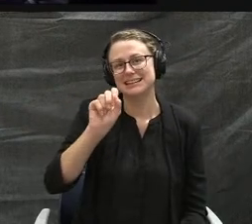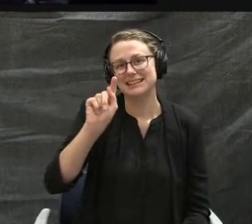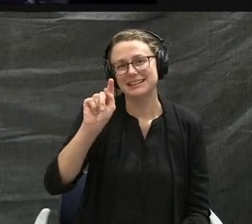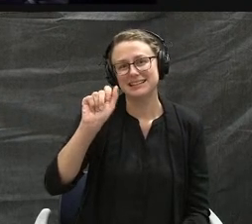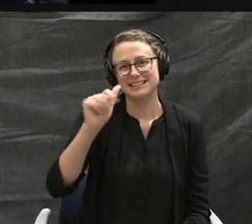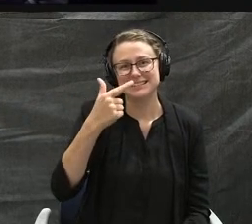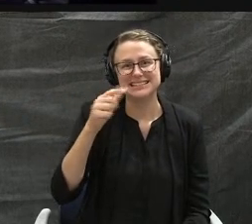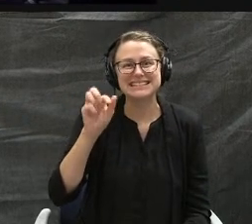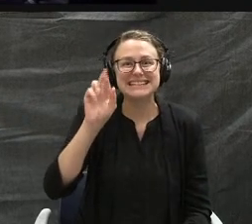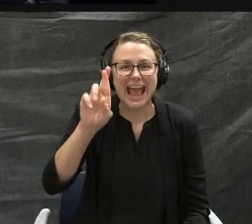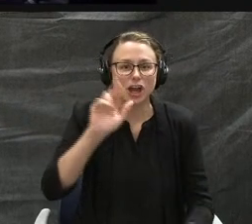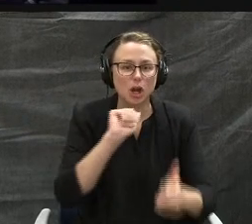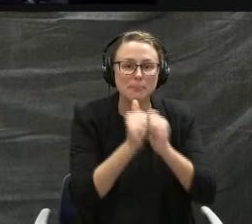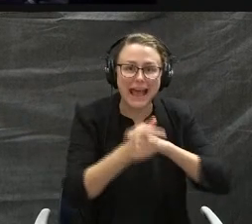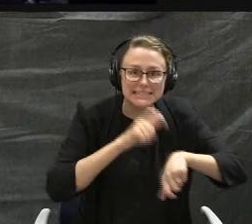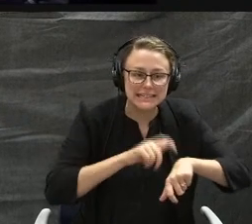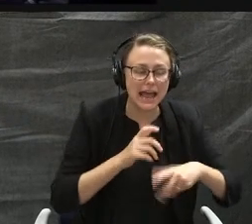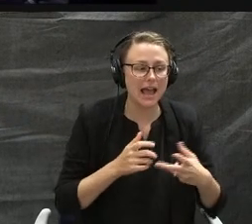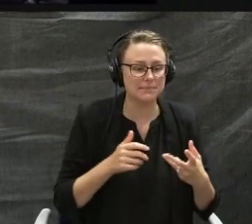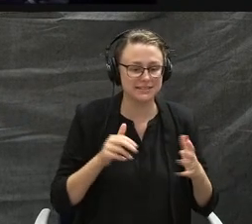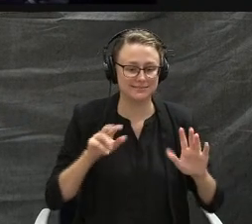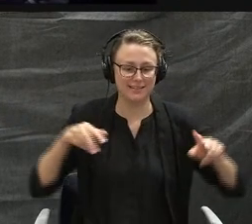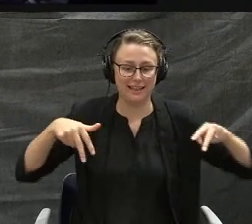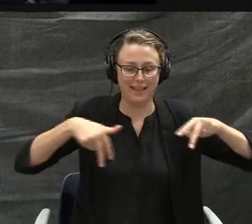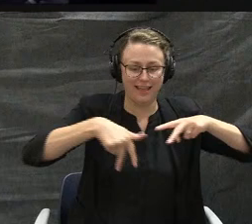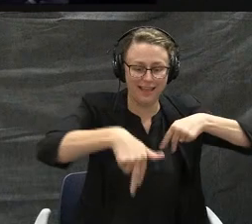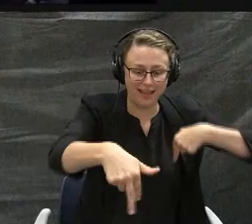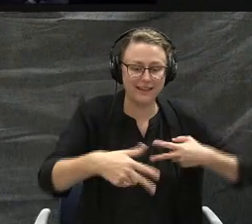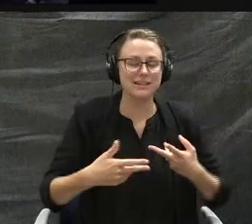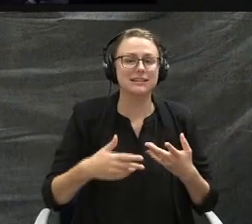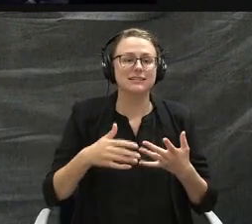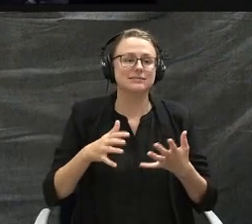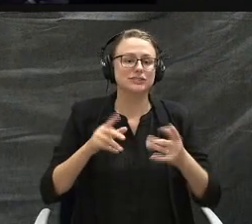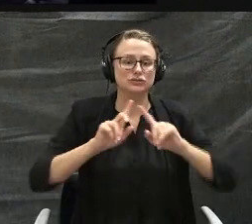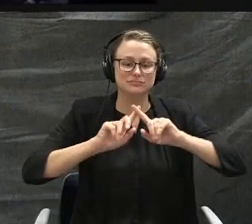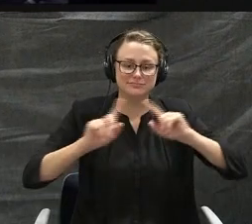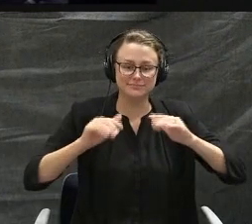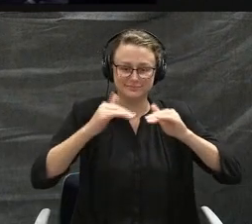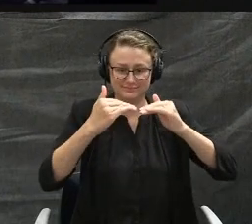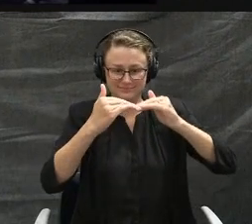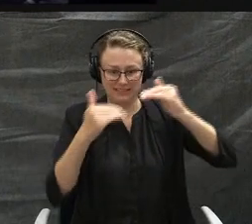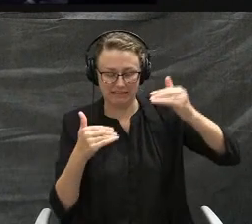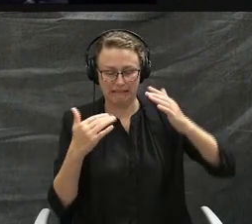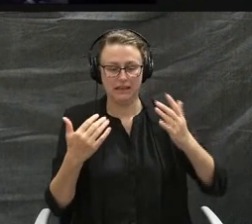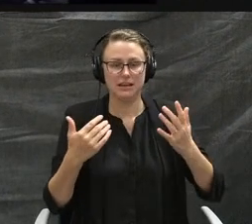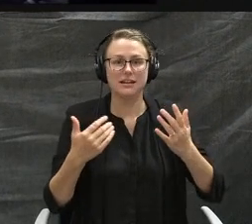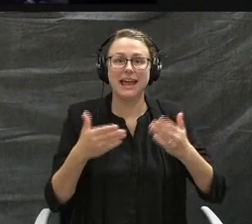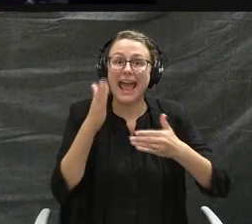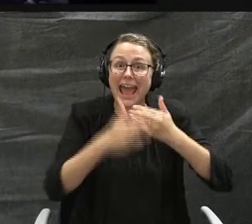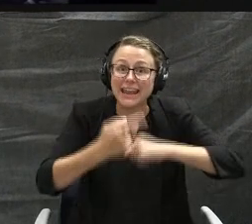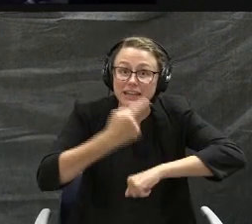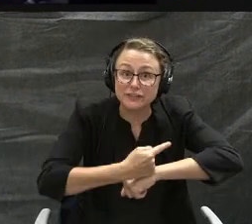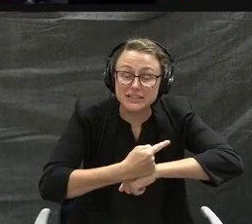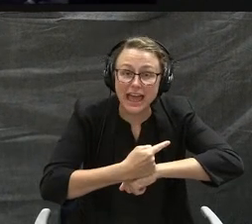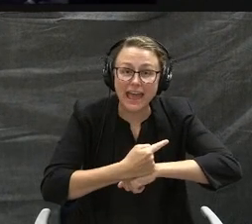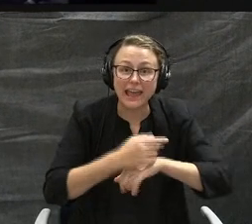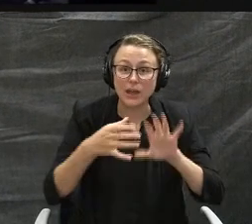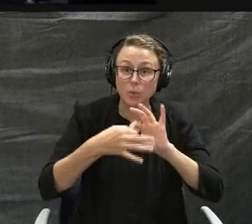to stagger our end of the day released to stagger are beginning of the date entrance into the school and in that